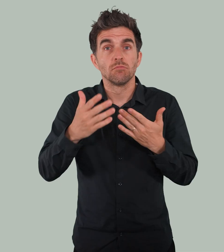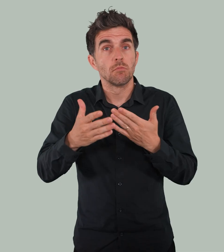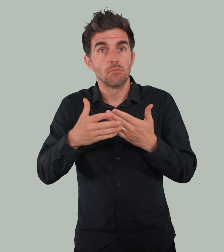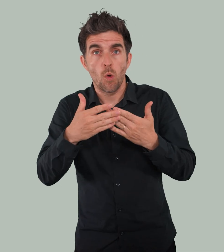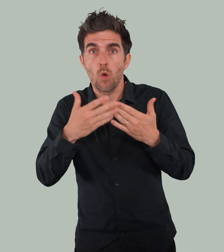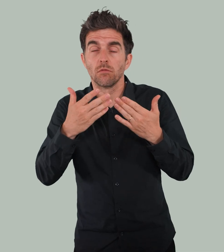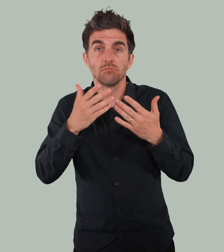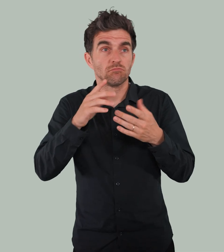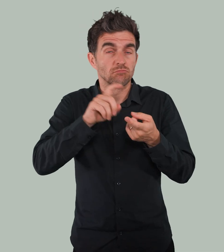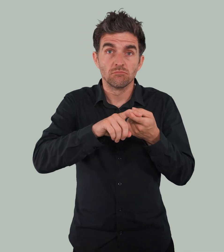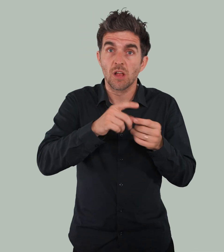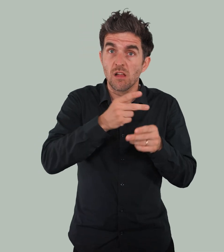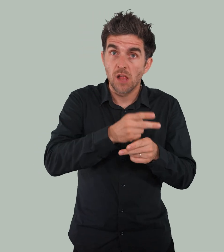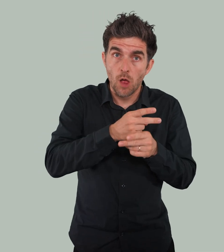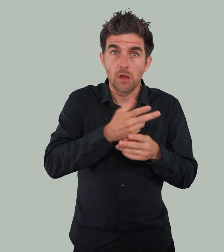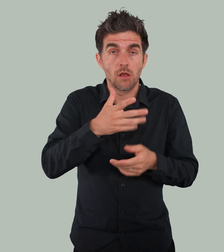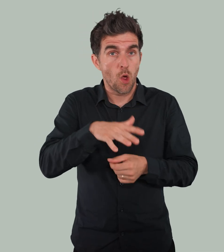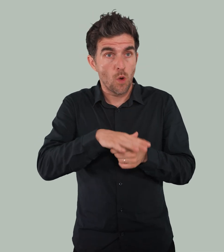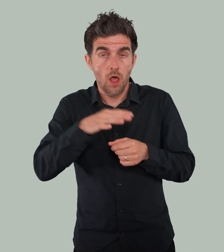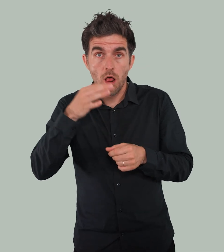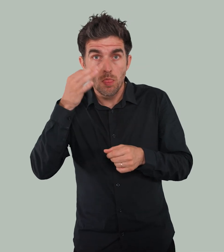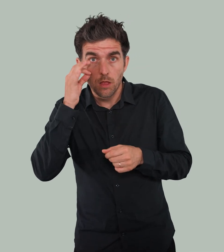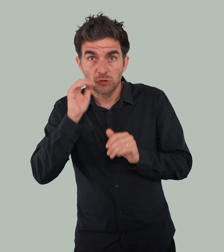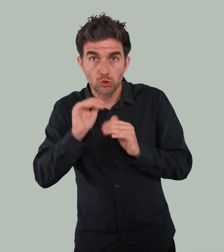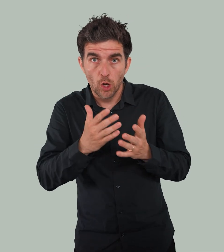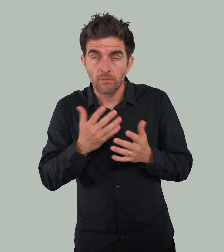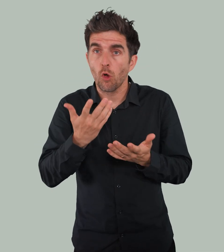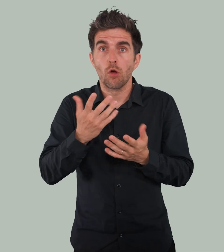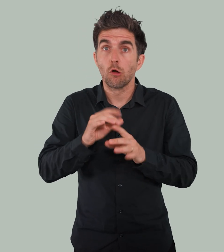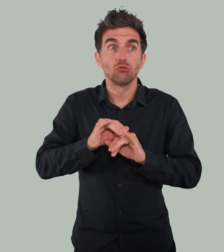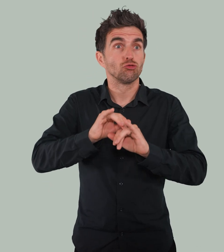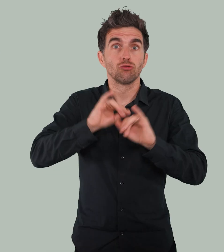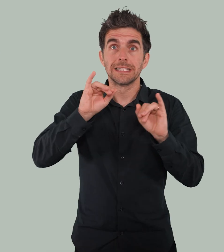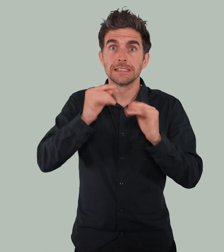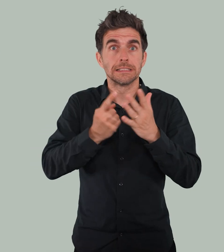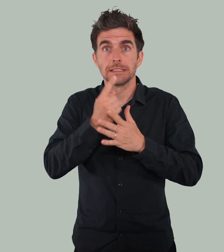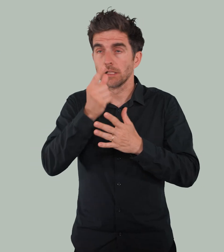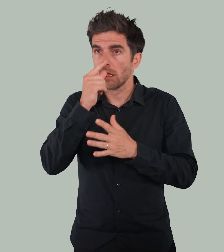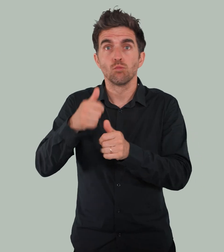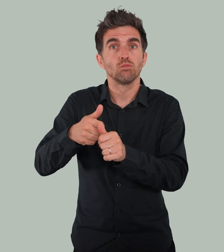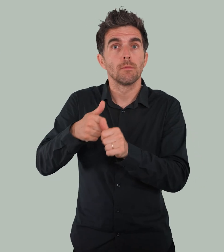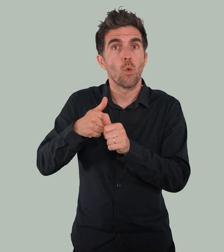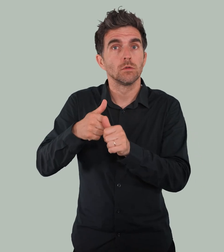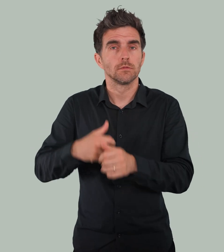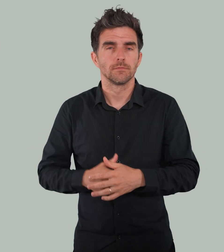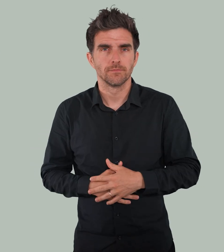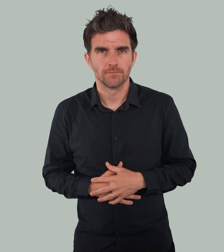such as increased reliance on carers, local authority services and crisis support.